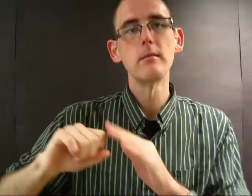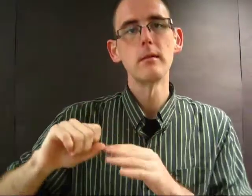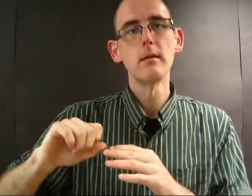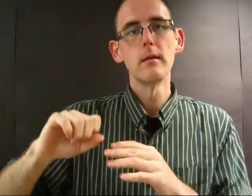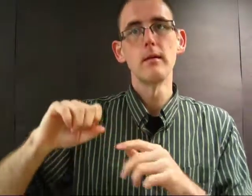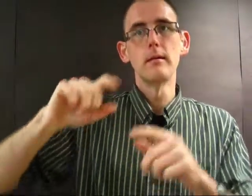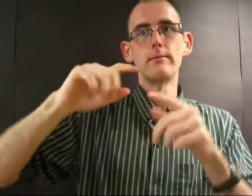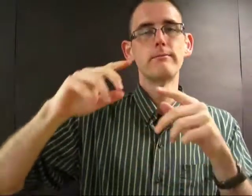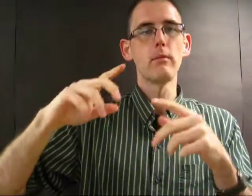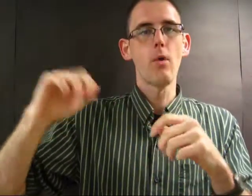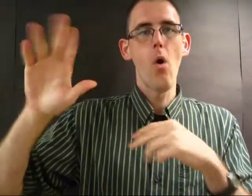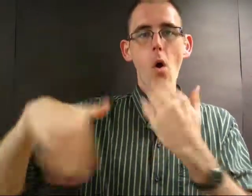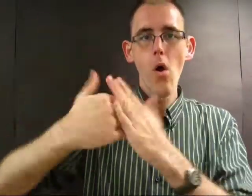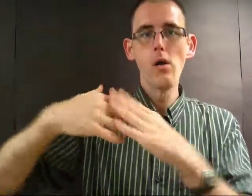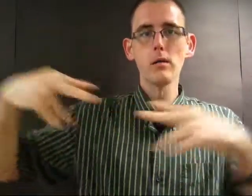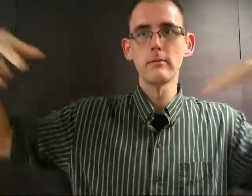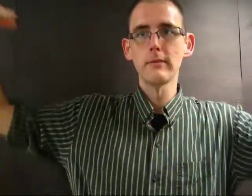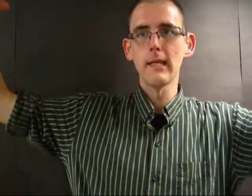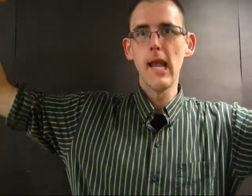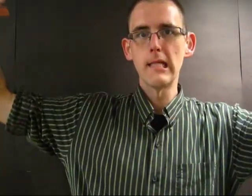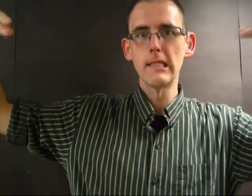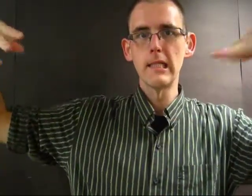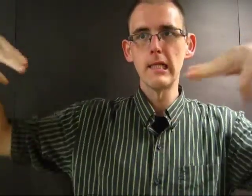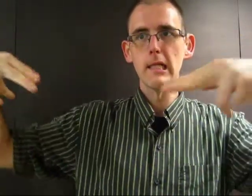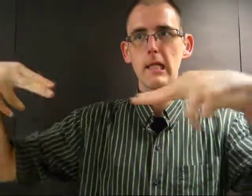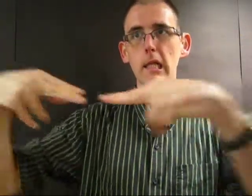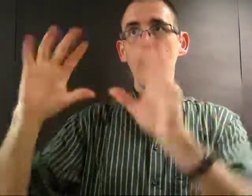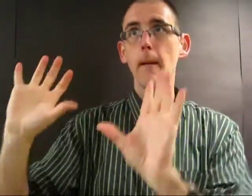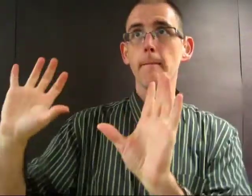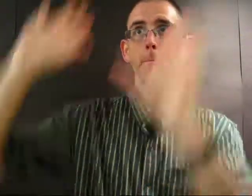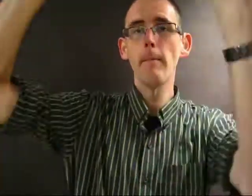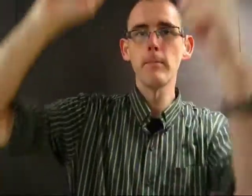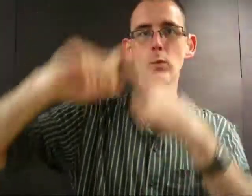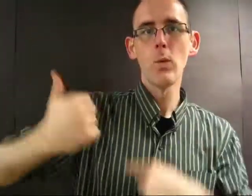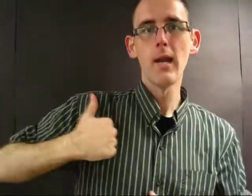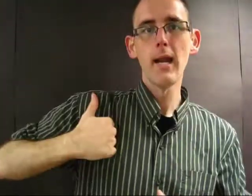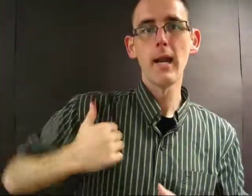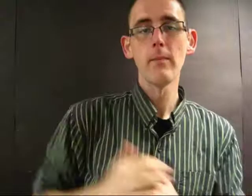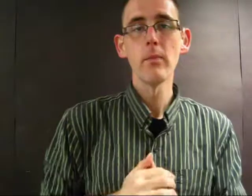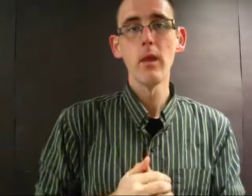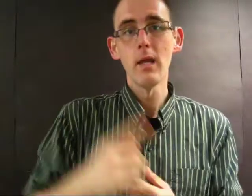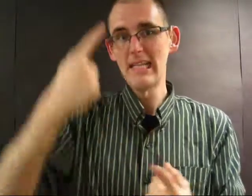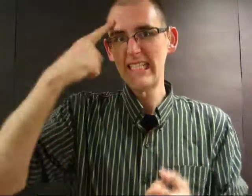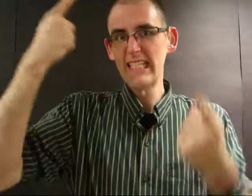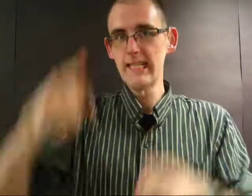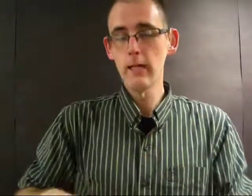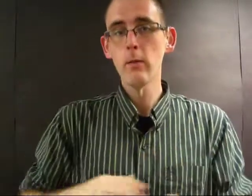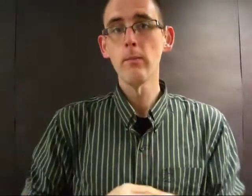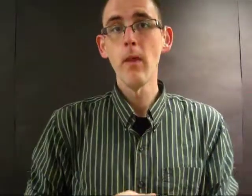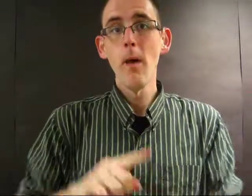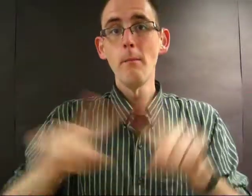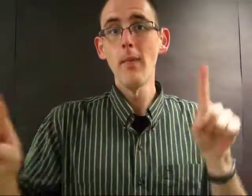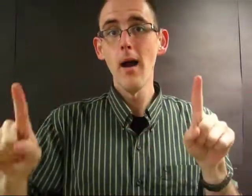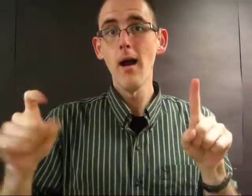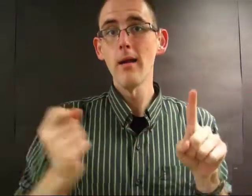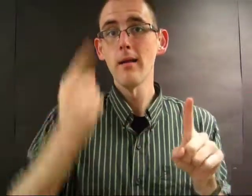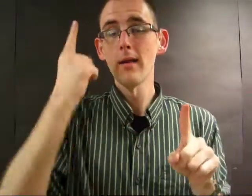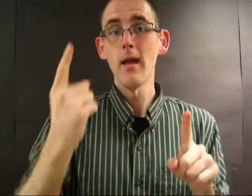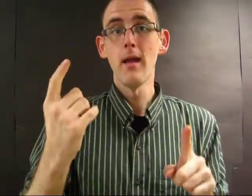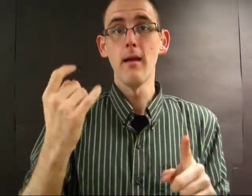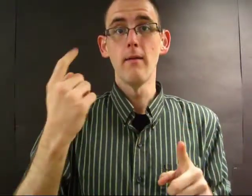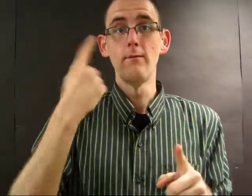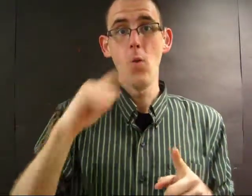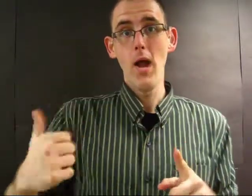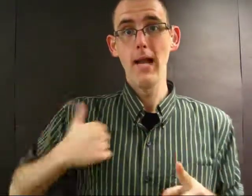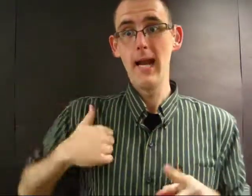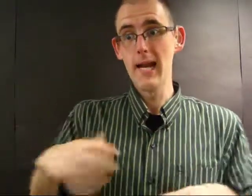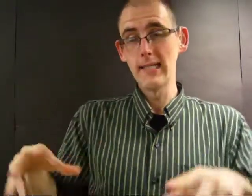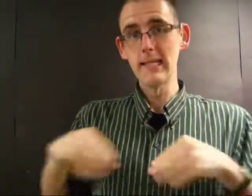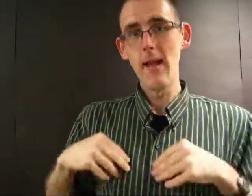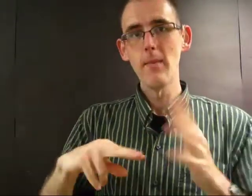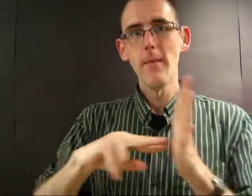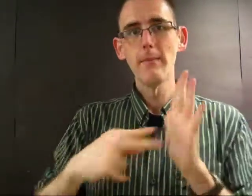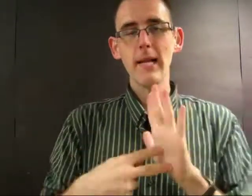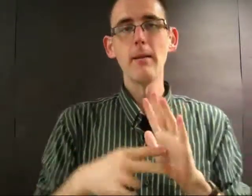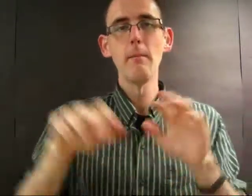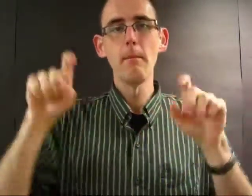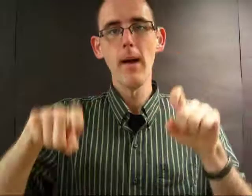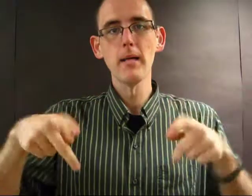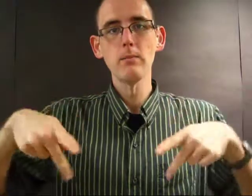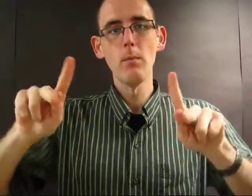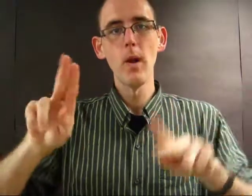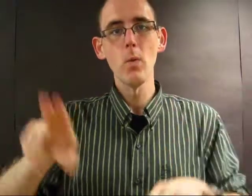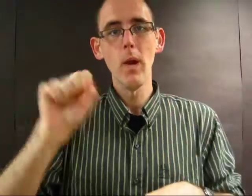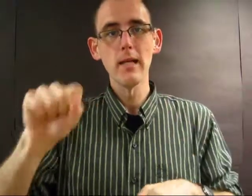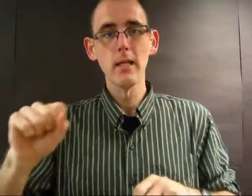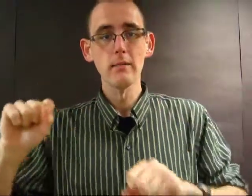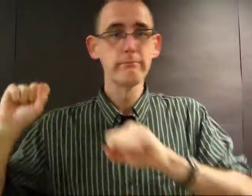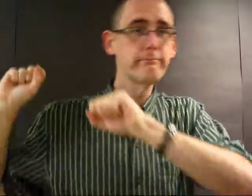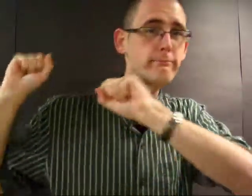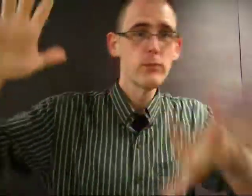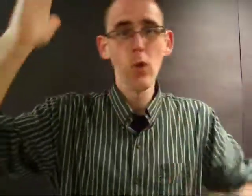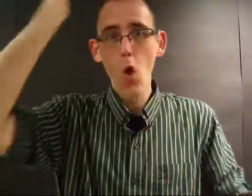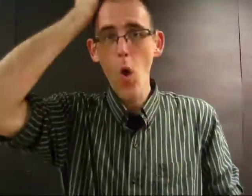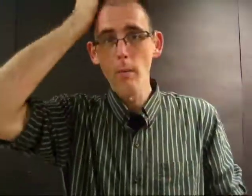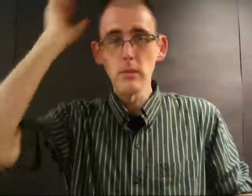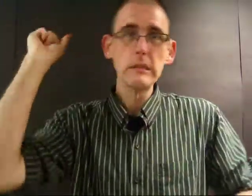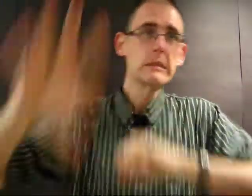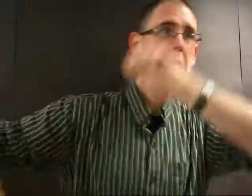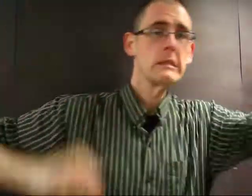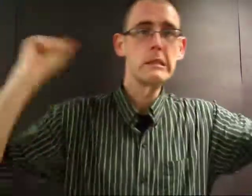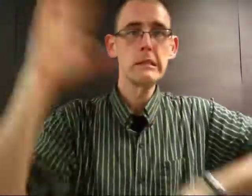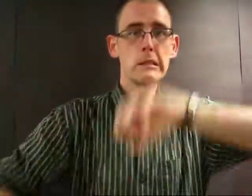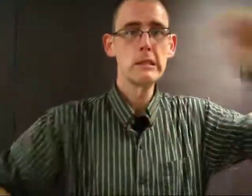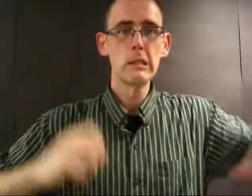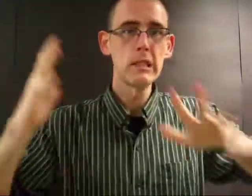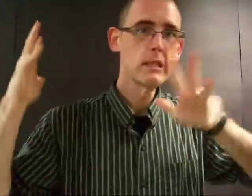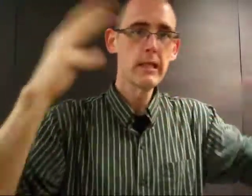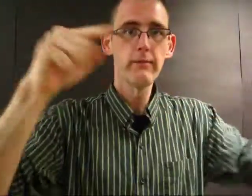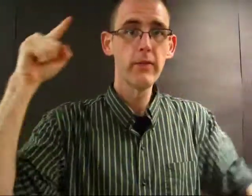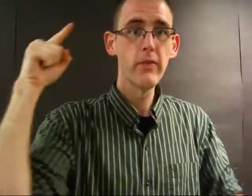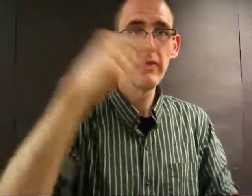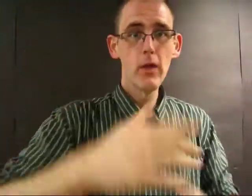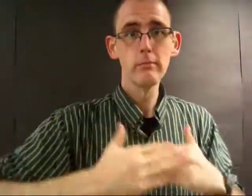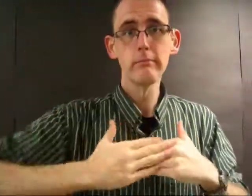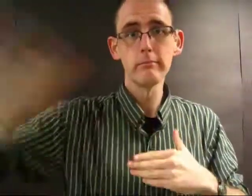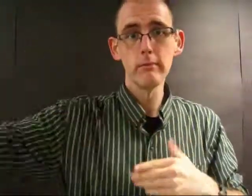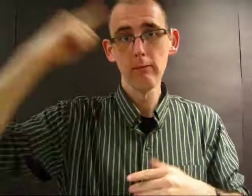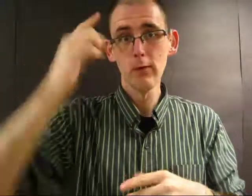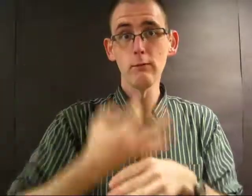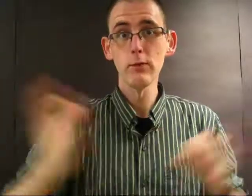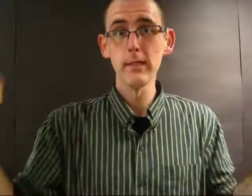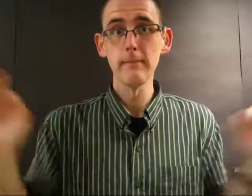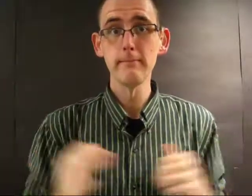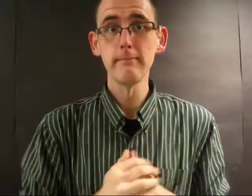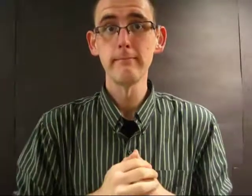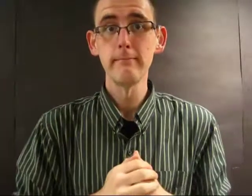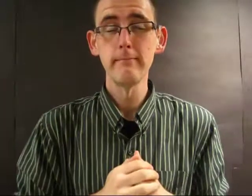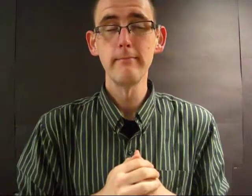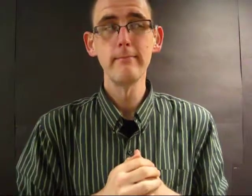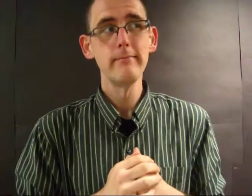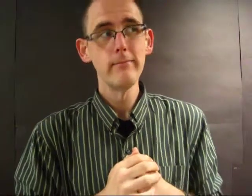and gave it all to Canada as part of a deal. In exchange, though, the United States gets to dump all of its waste in the new Canadian territory free of charge, indefinitely.